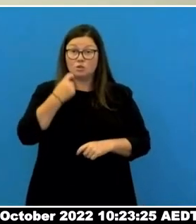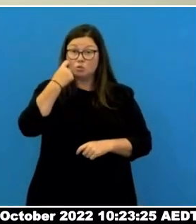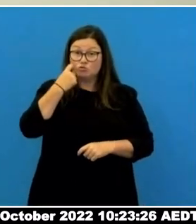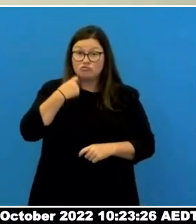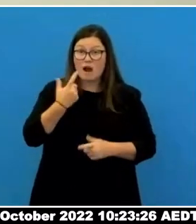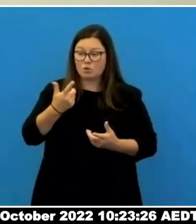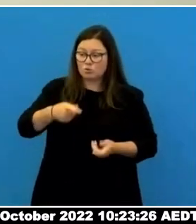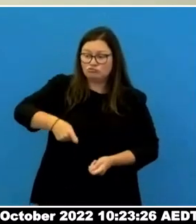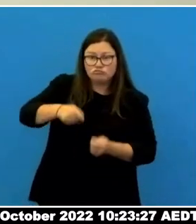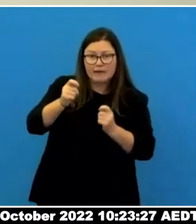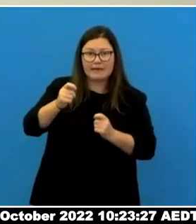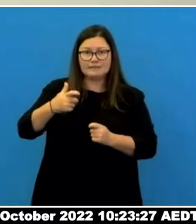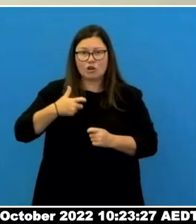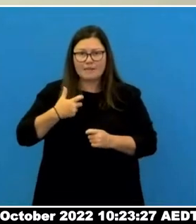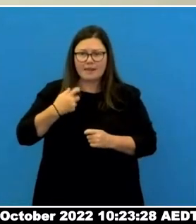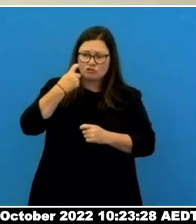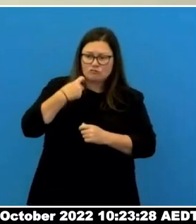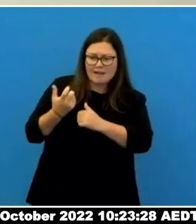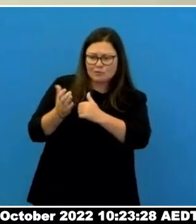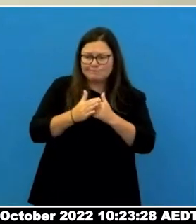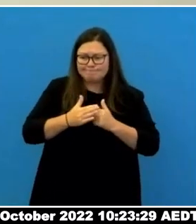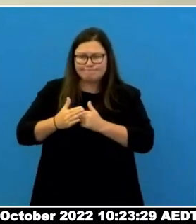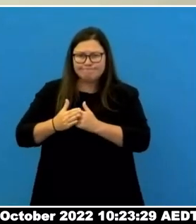and addressed through each of the separate channels.